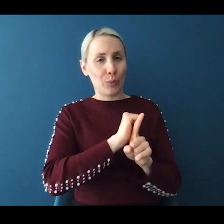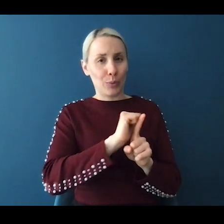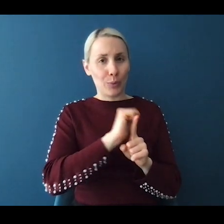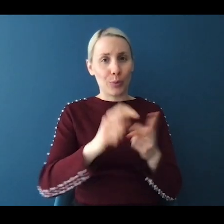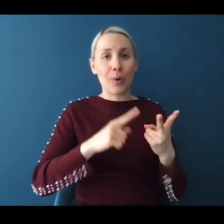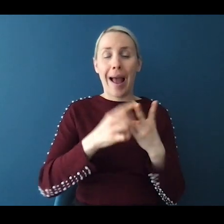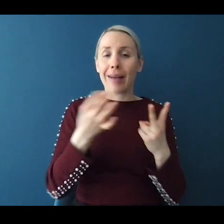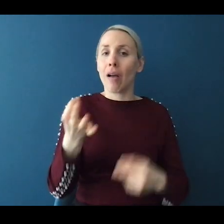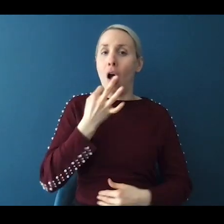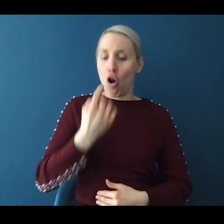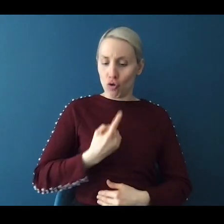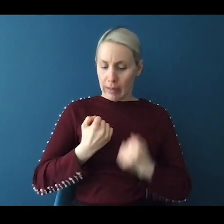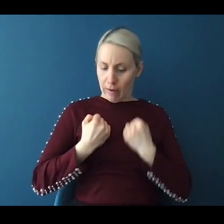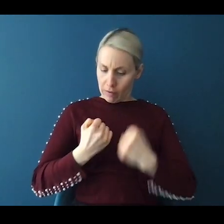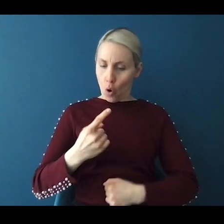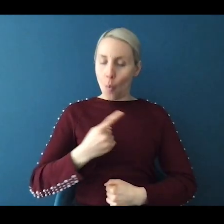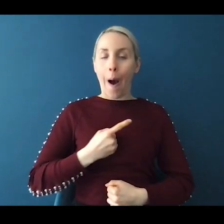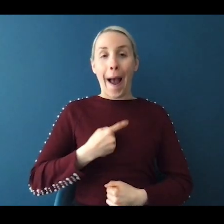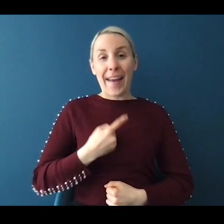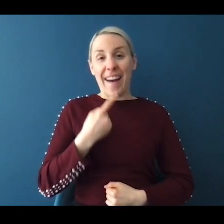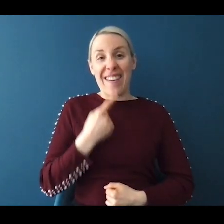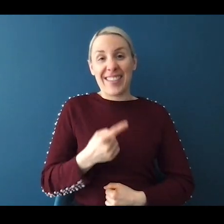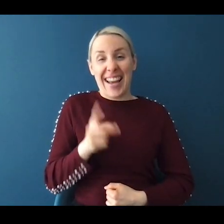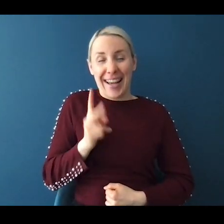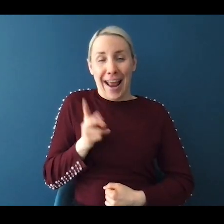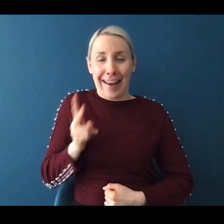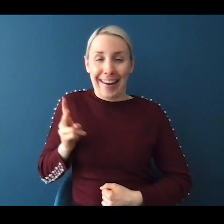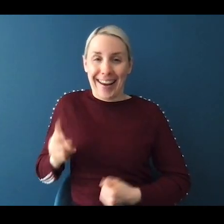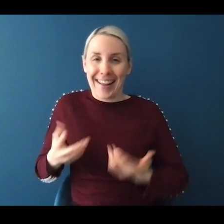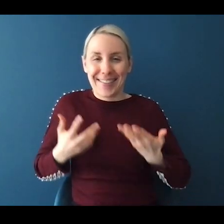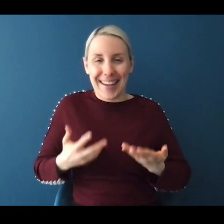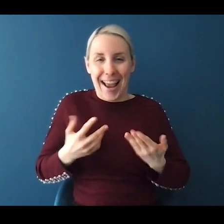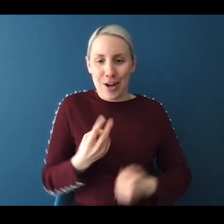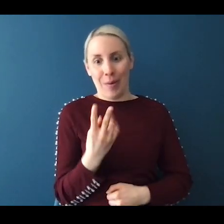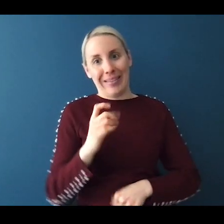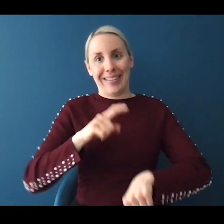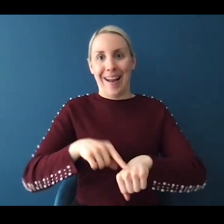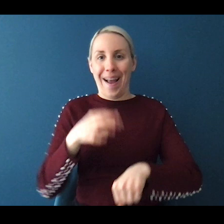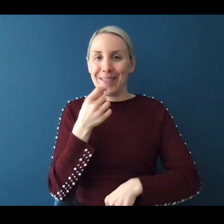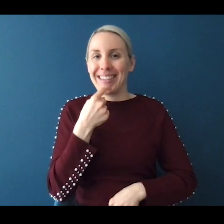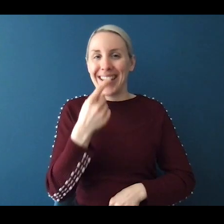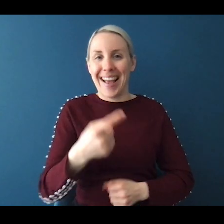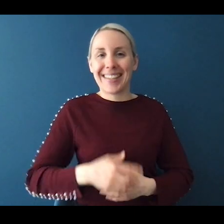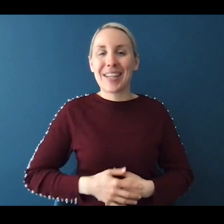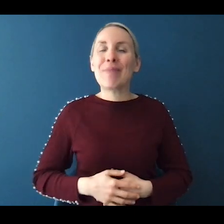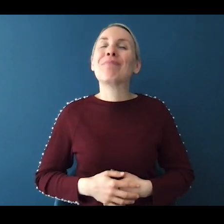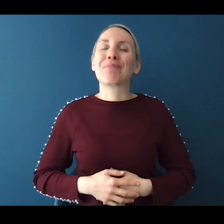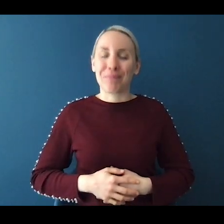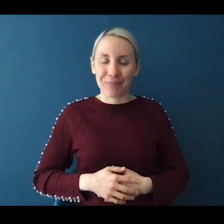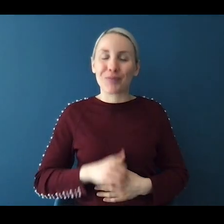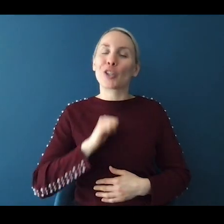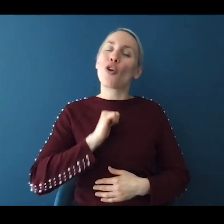it 20 times but yeah I would say that's crucial and then yeah honesty be honest with yourself